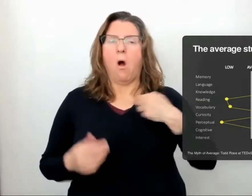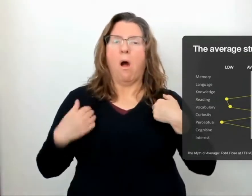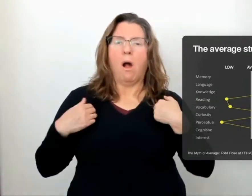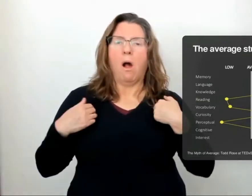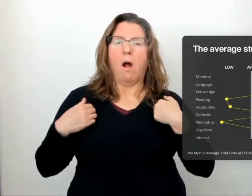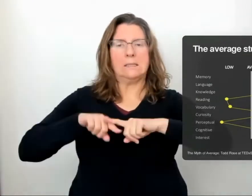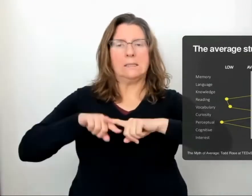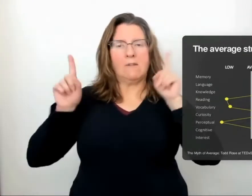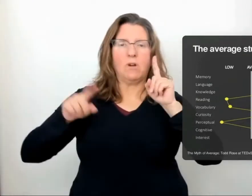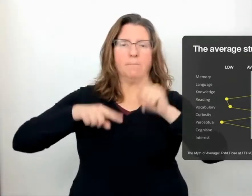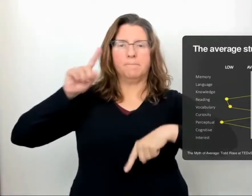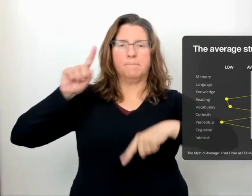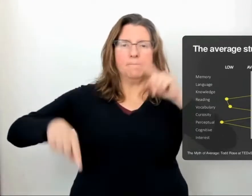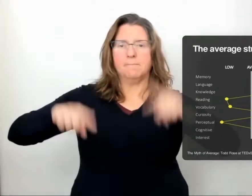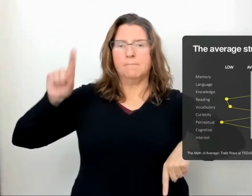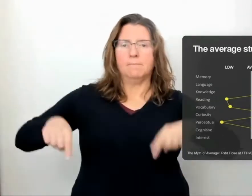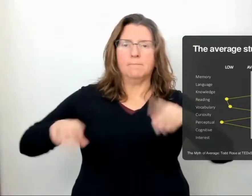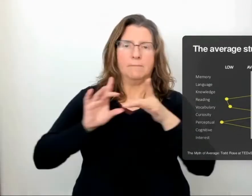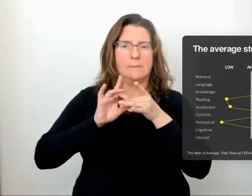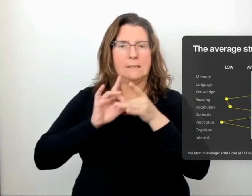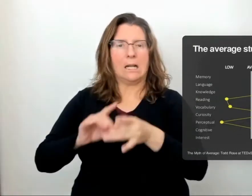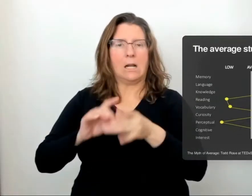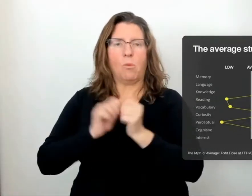We all have various abilities when it comes to: